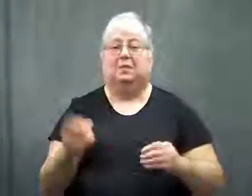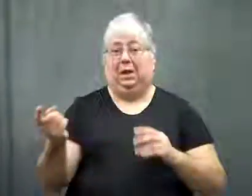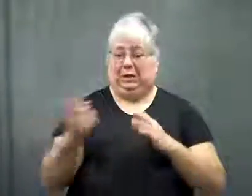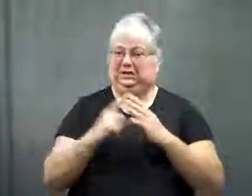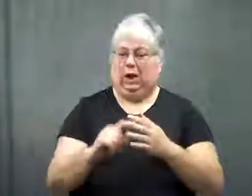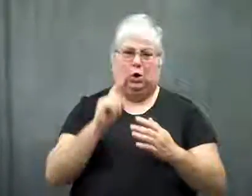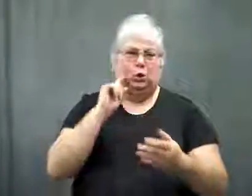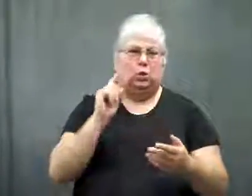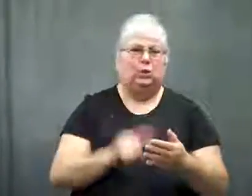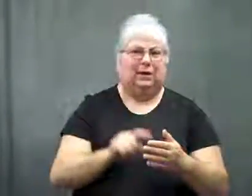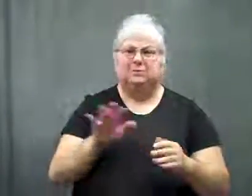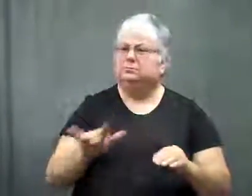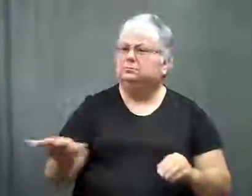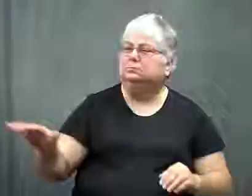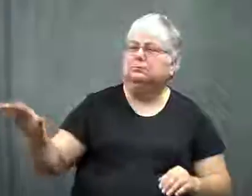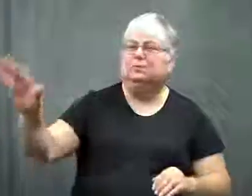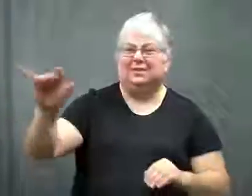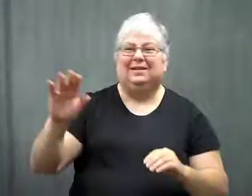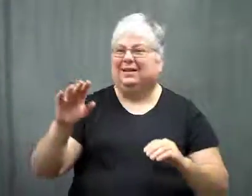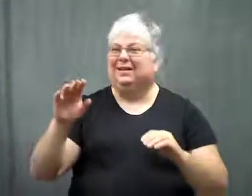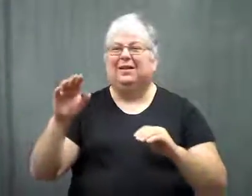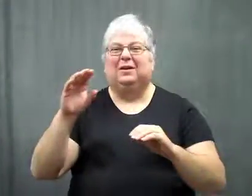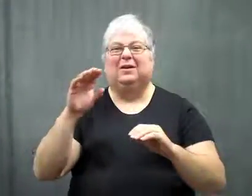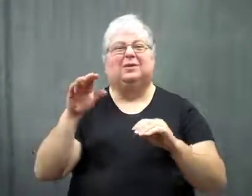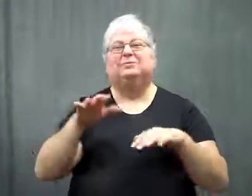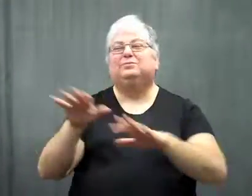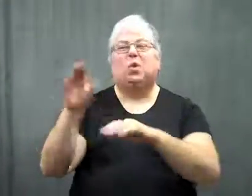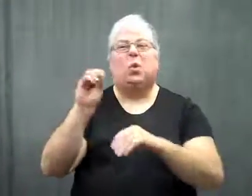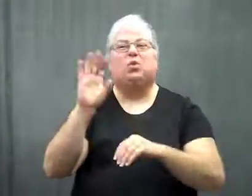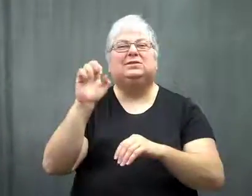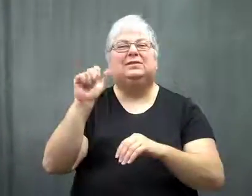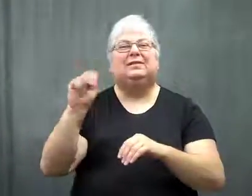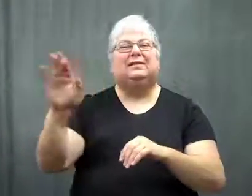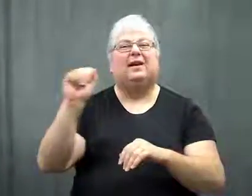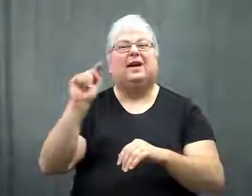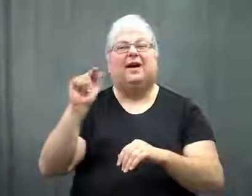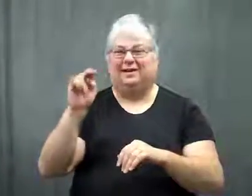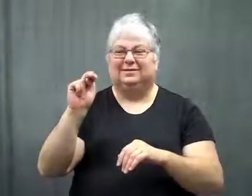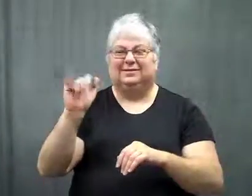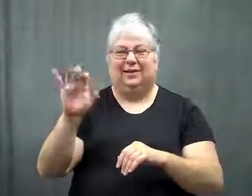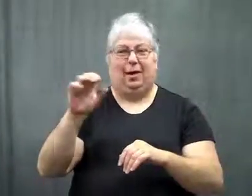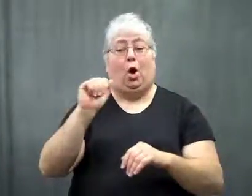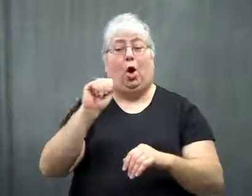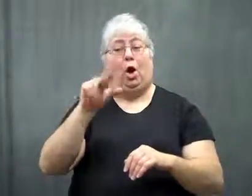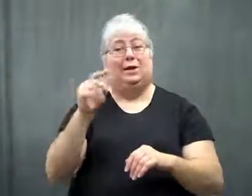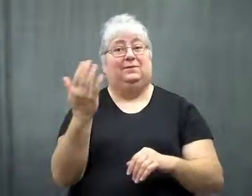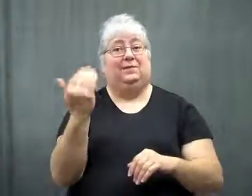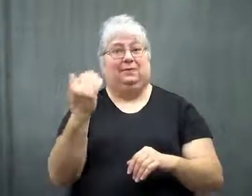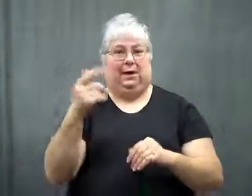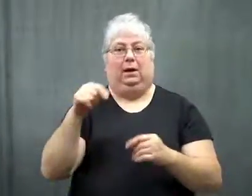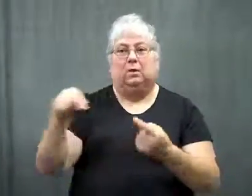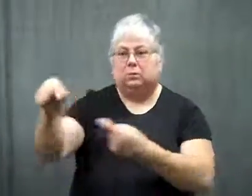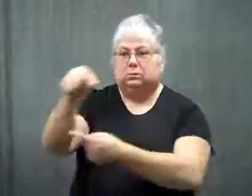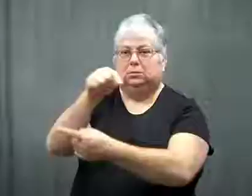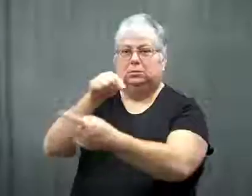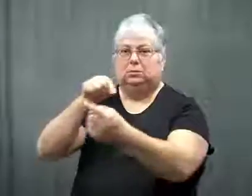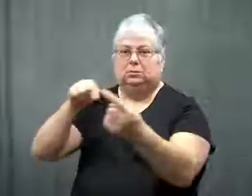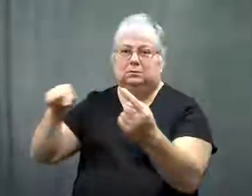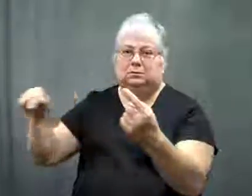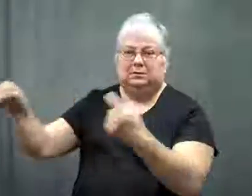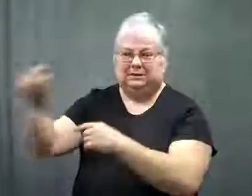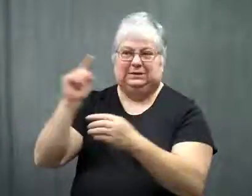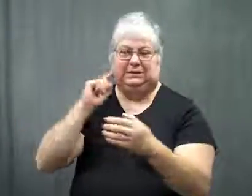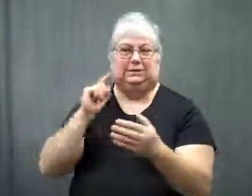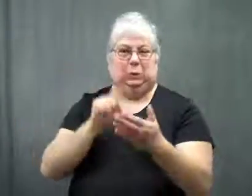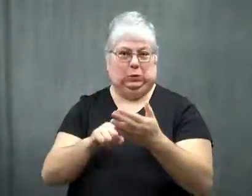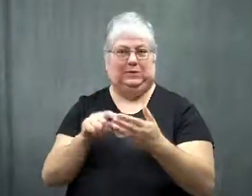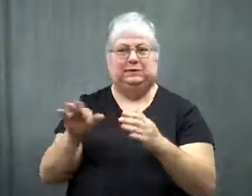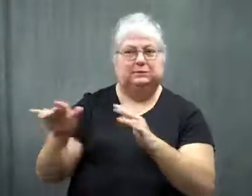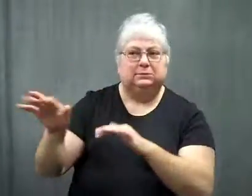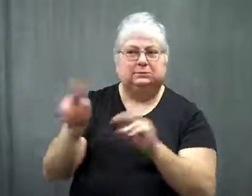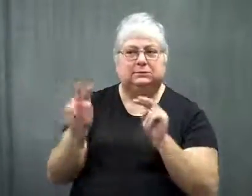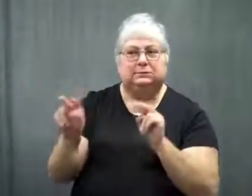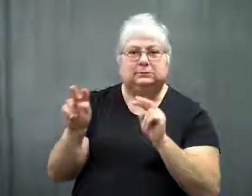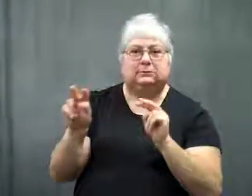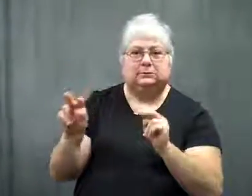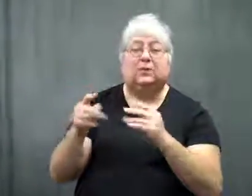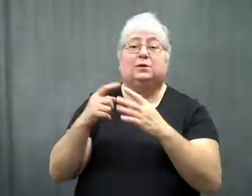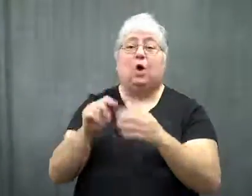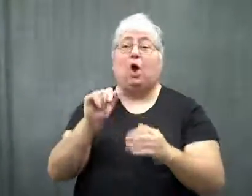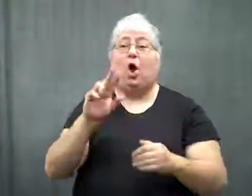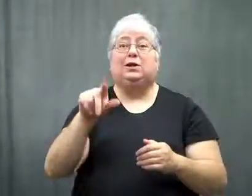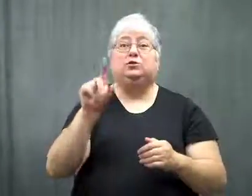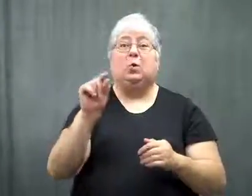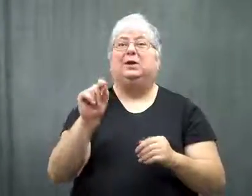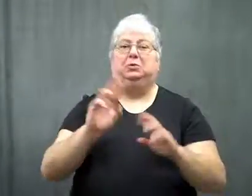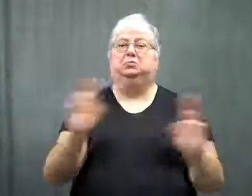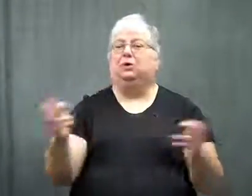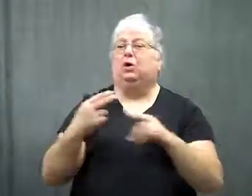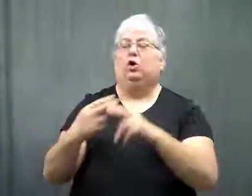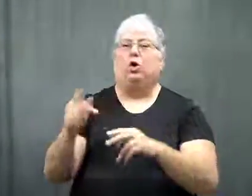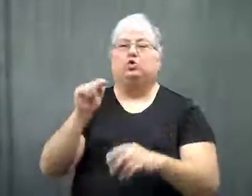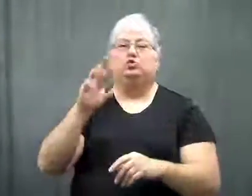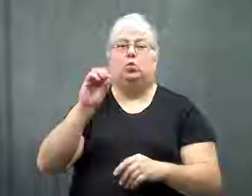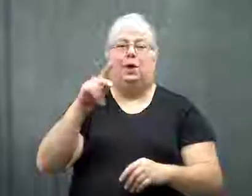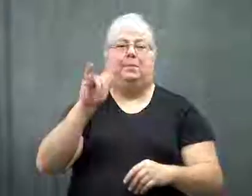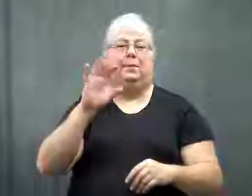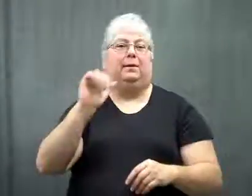The rotation was first noticed in the Atlantic on August 15, and it was being watched.